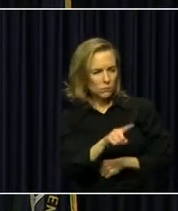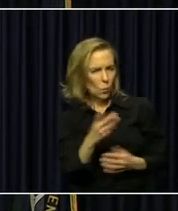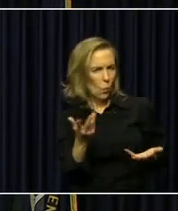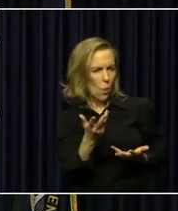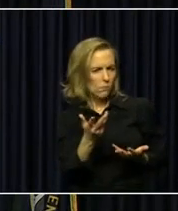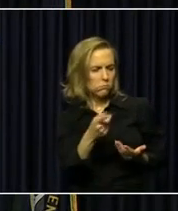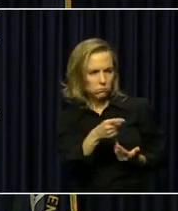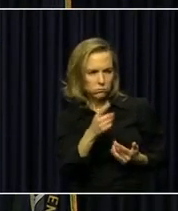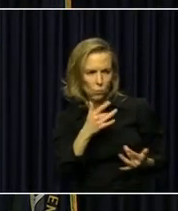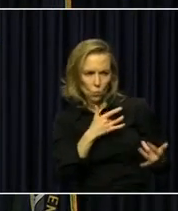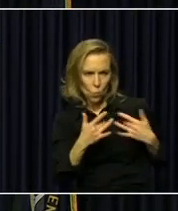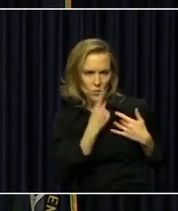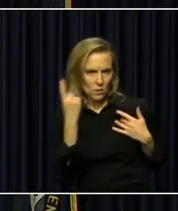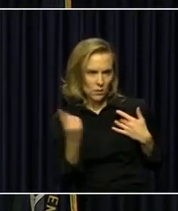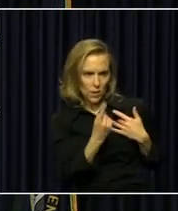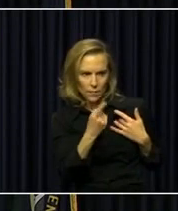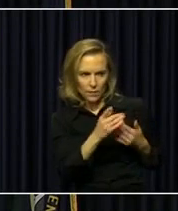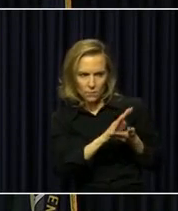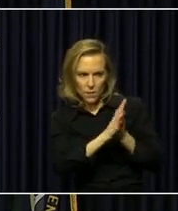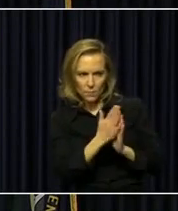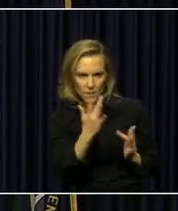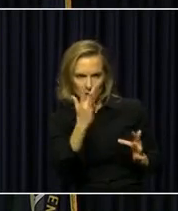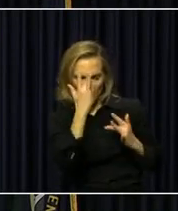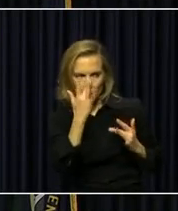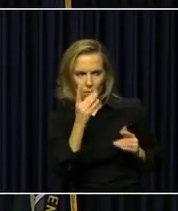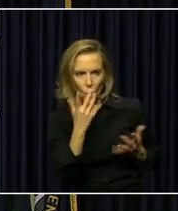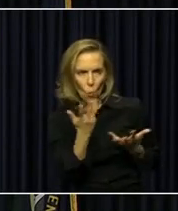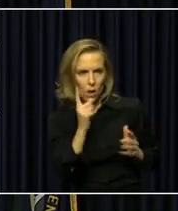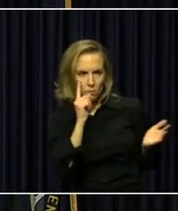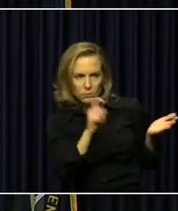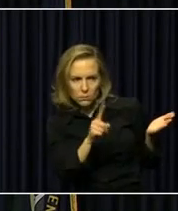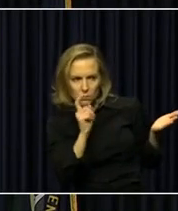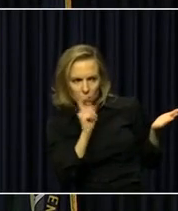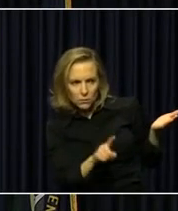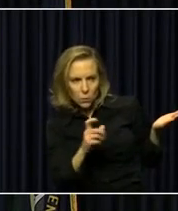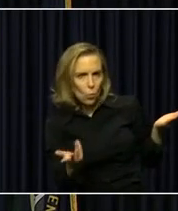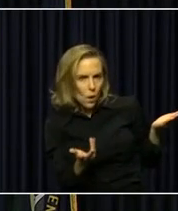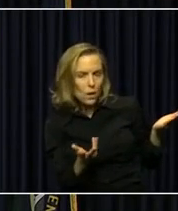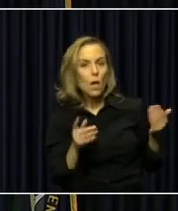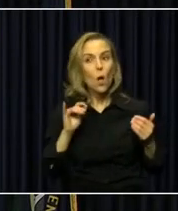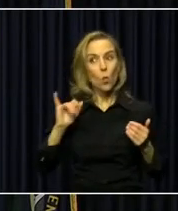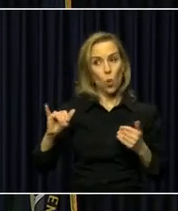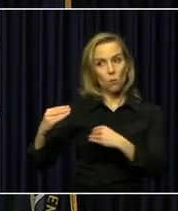WE'VE ALSO TALKED ABOUT AND ARE GOING TO CHANGE SOME OF OUR